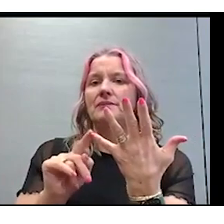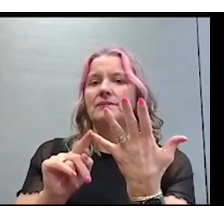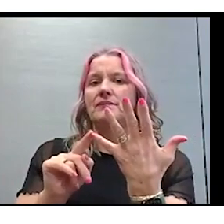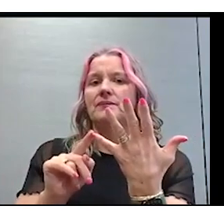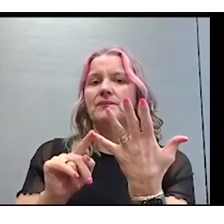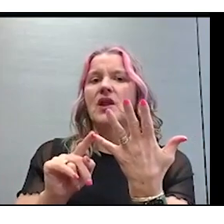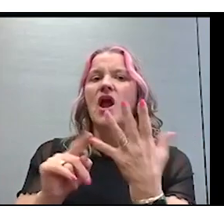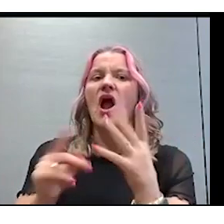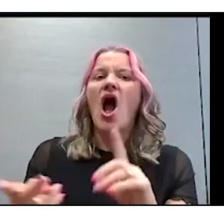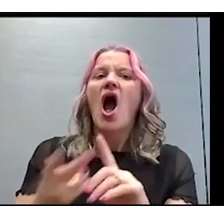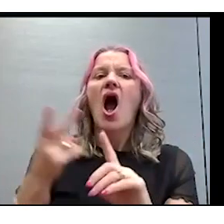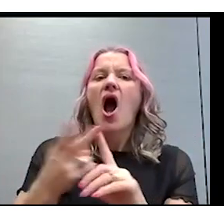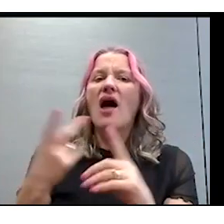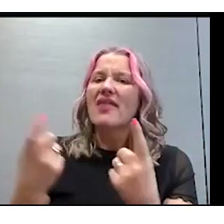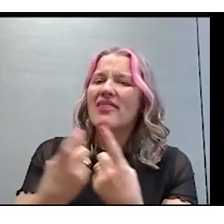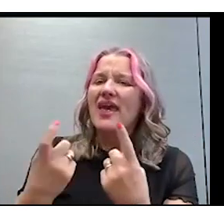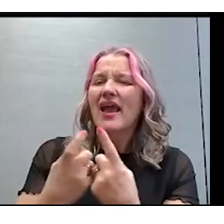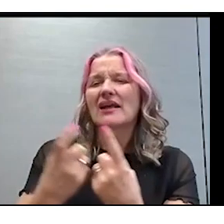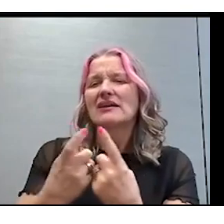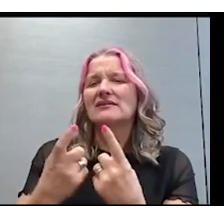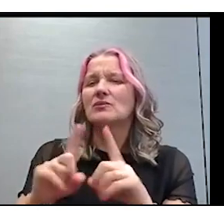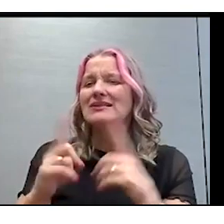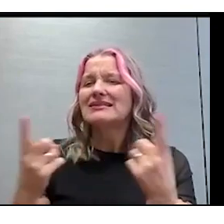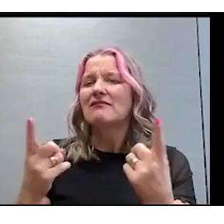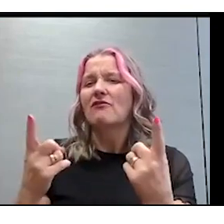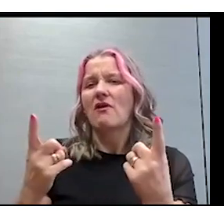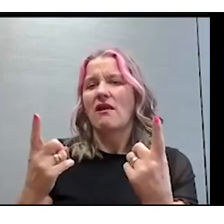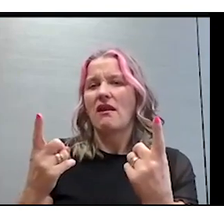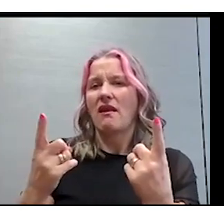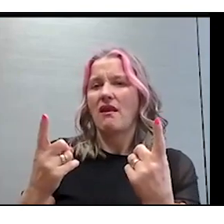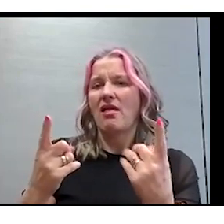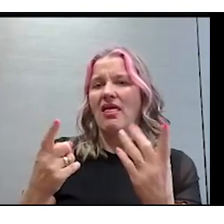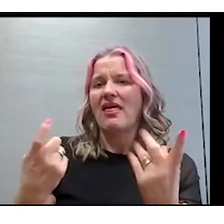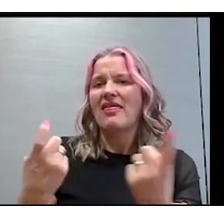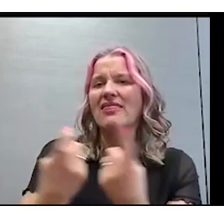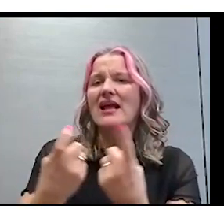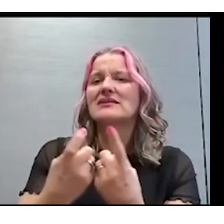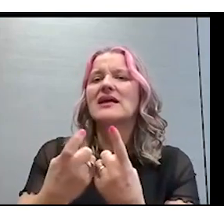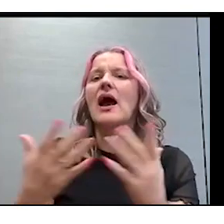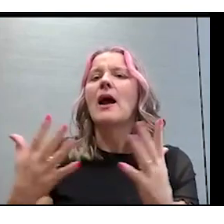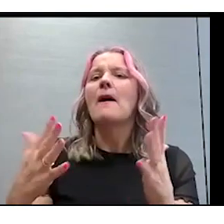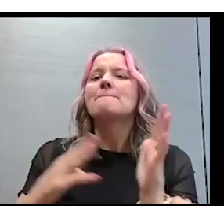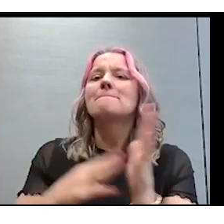things that come up across different players. For example, at Microsoft we have an additional